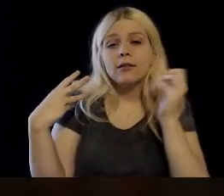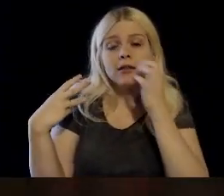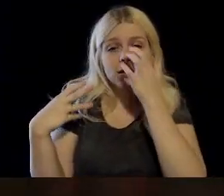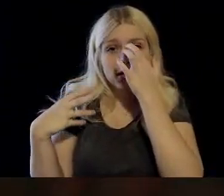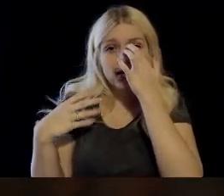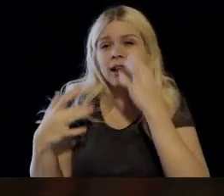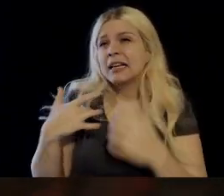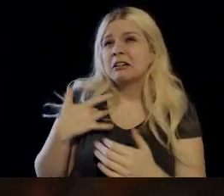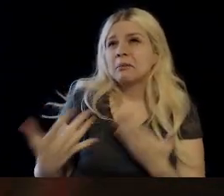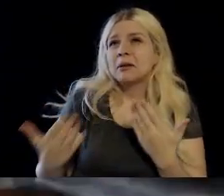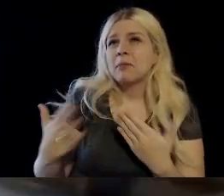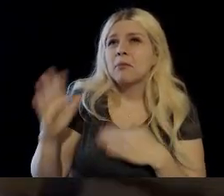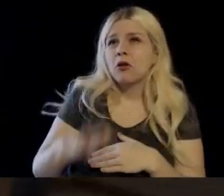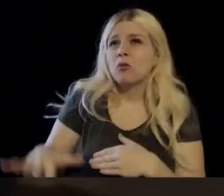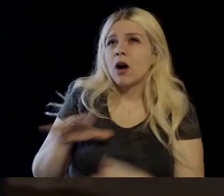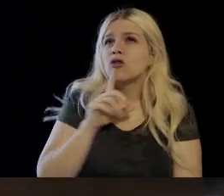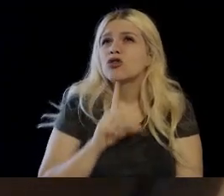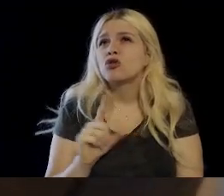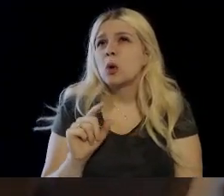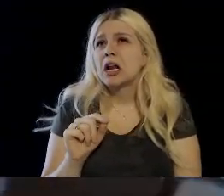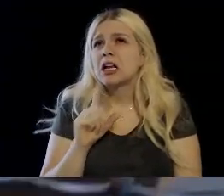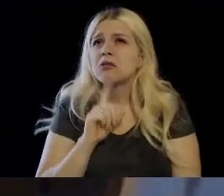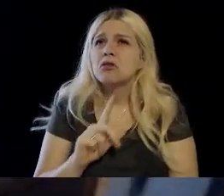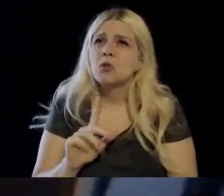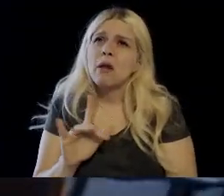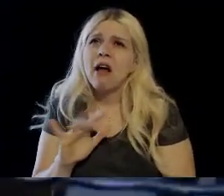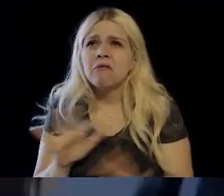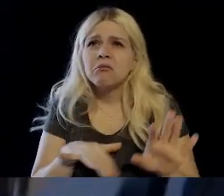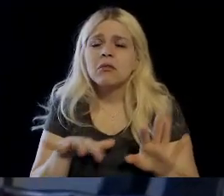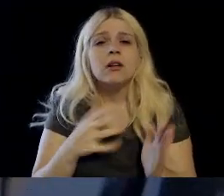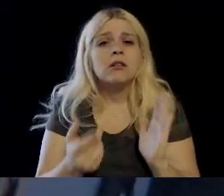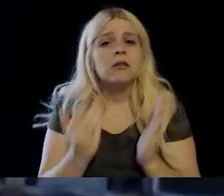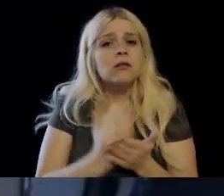20s. There are some bears that live longer than that. And some that aren't - that don't